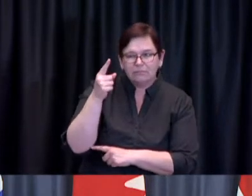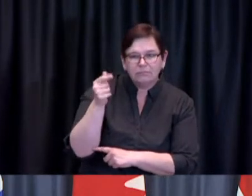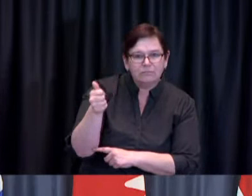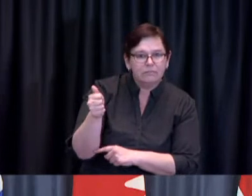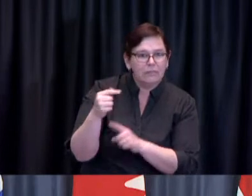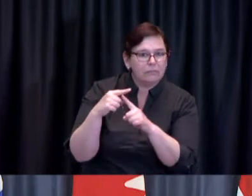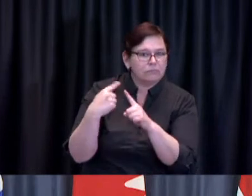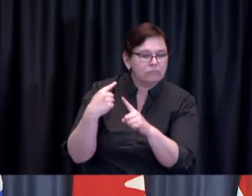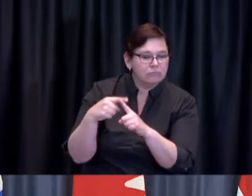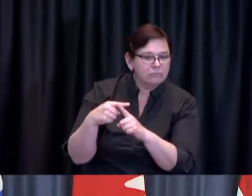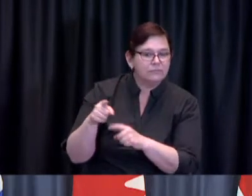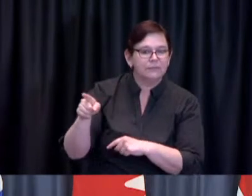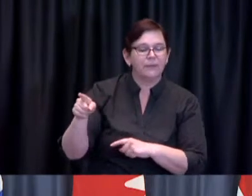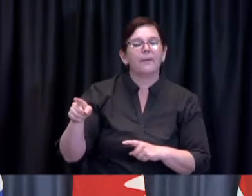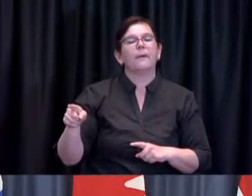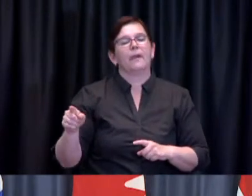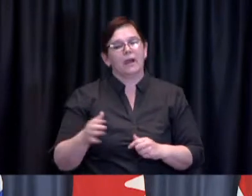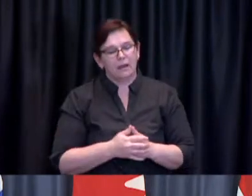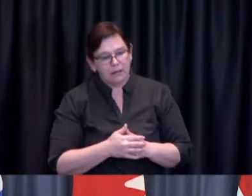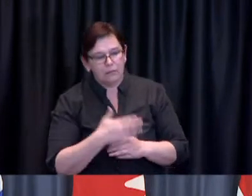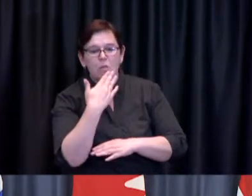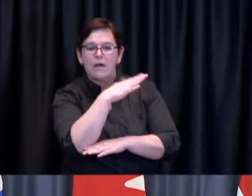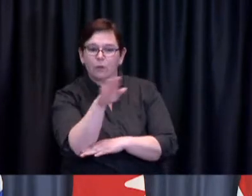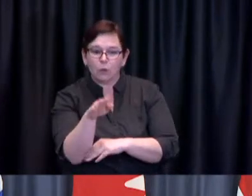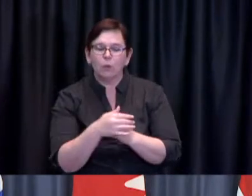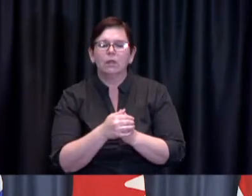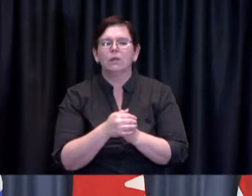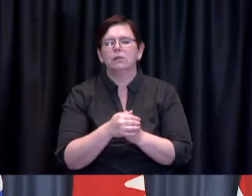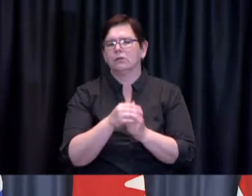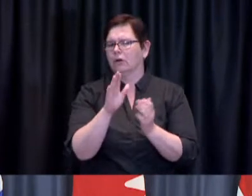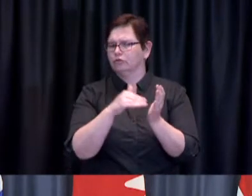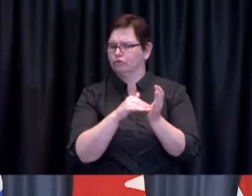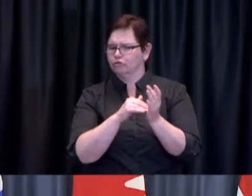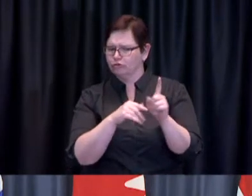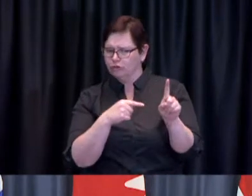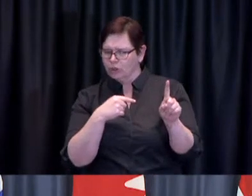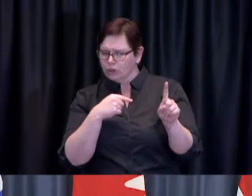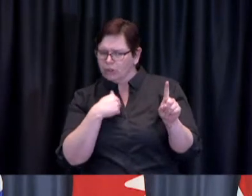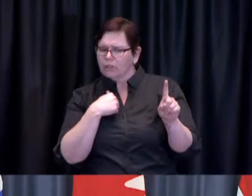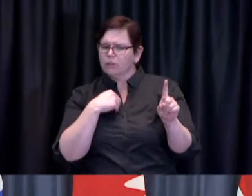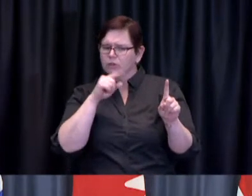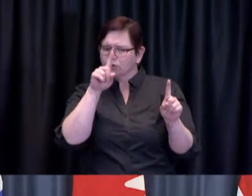Thanks Brad good afternoon Dr. de Villa my first question is for you with the Premier's